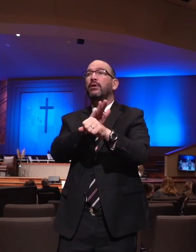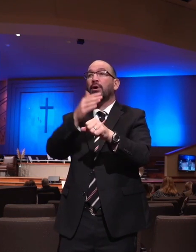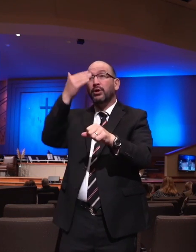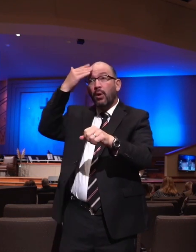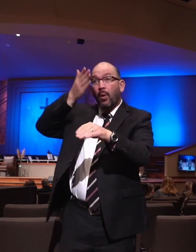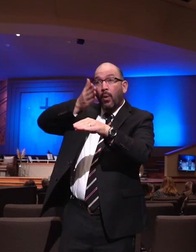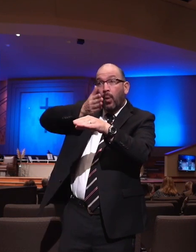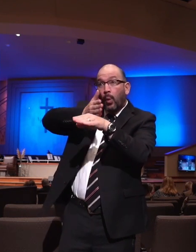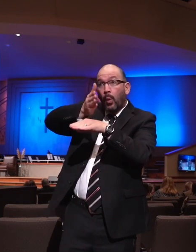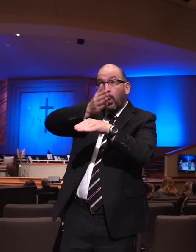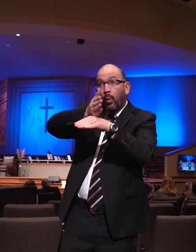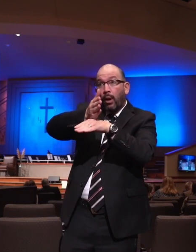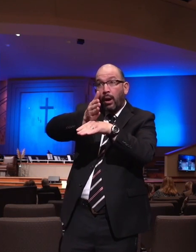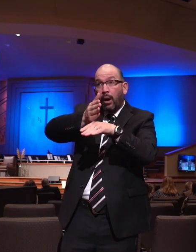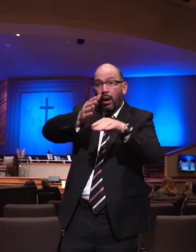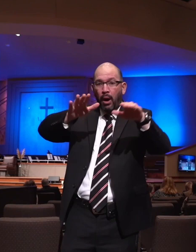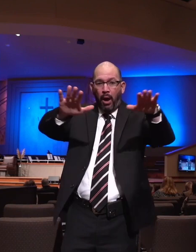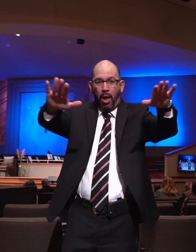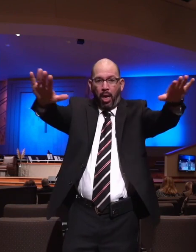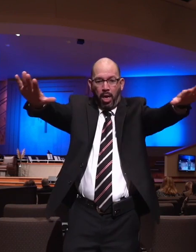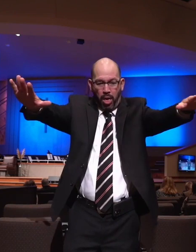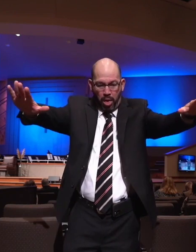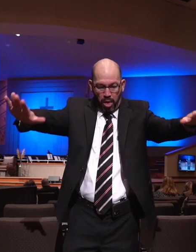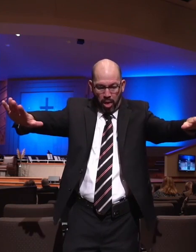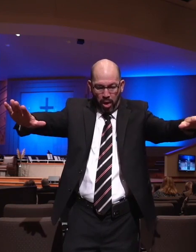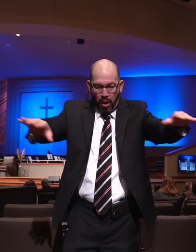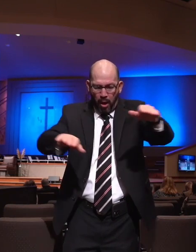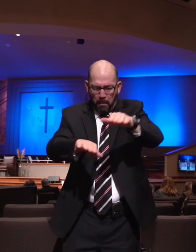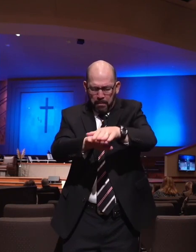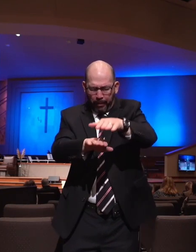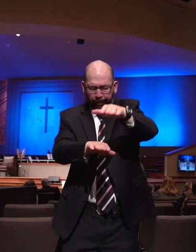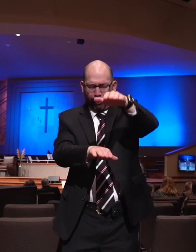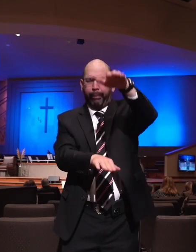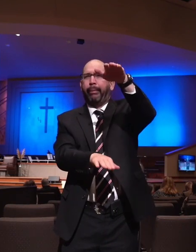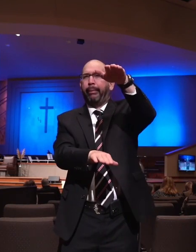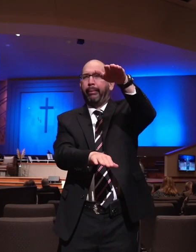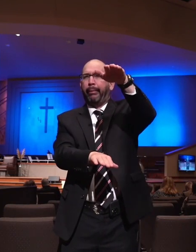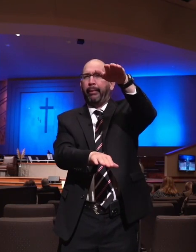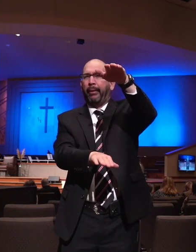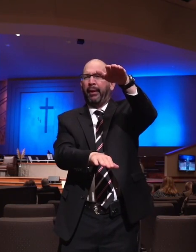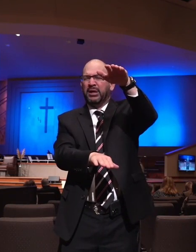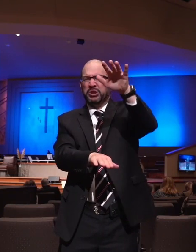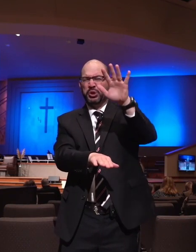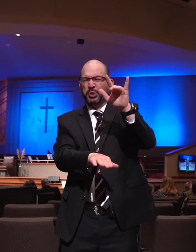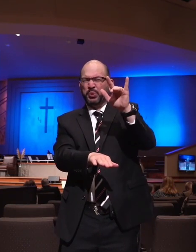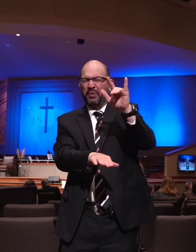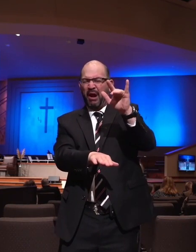four by eight plywood sheets and there has to be 25 30 of them just